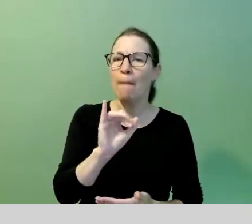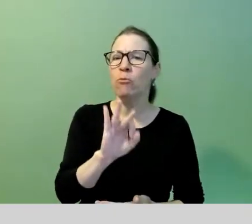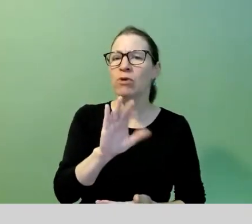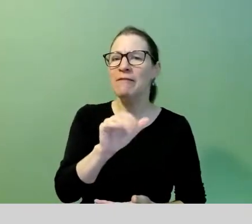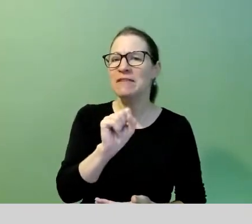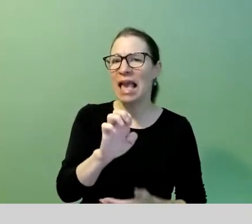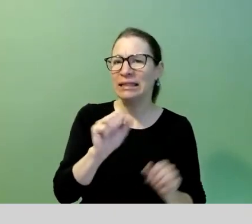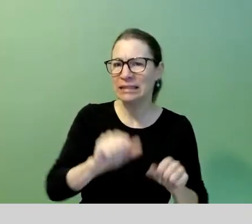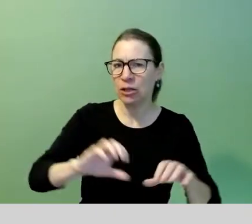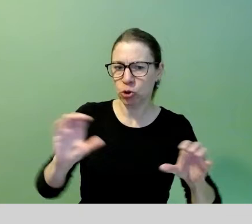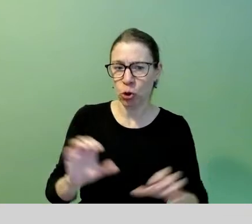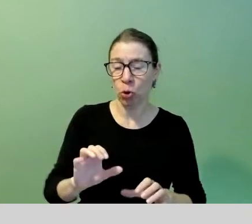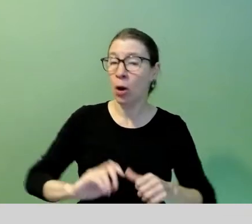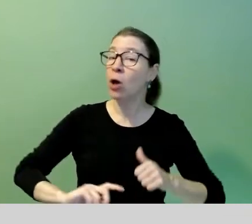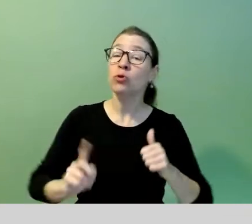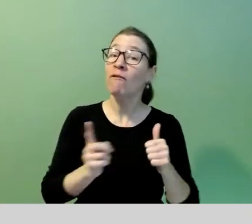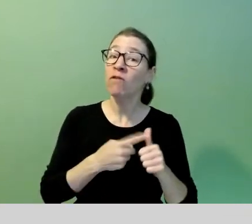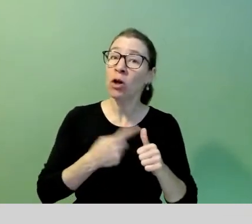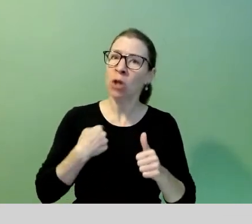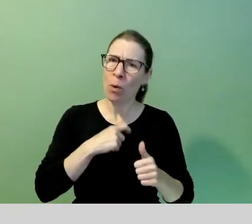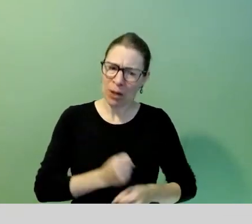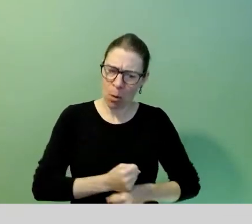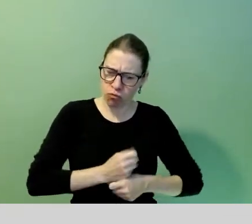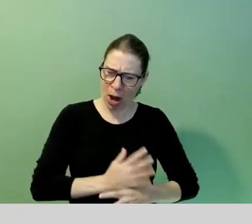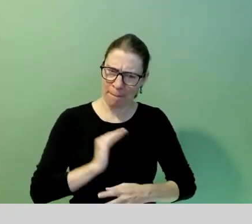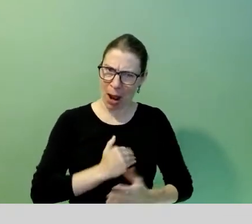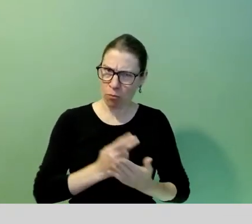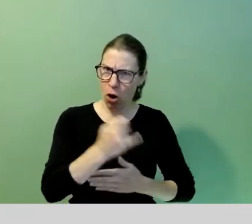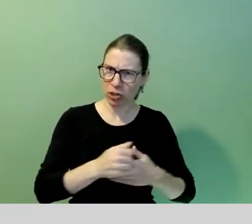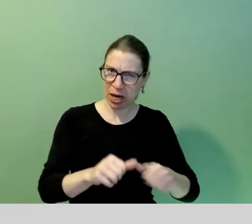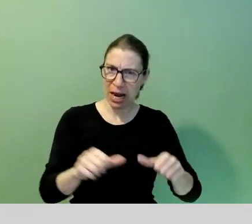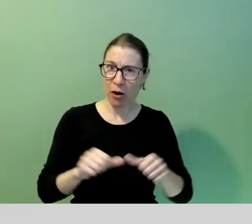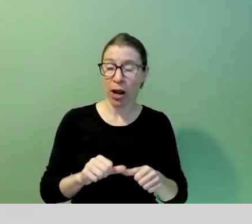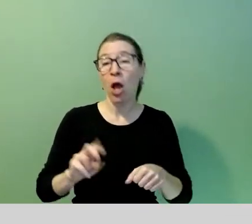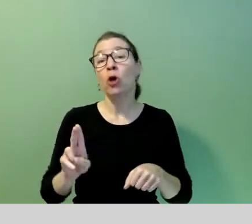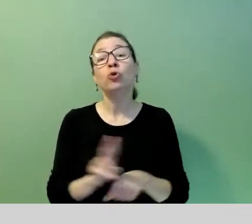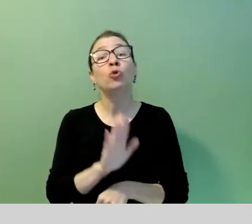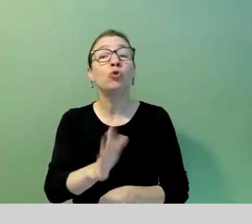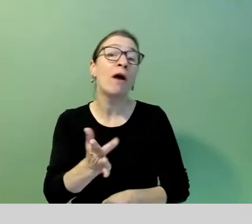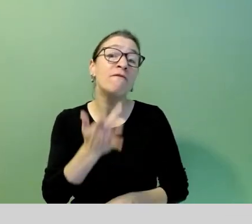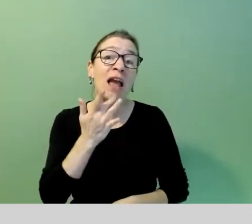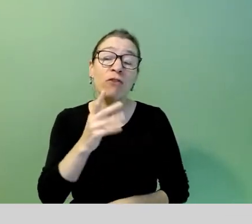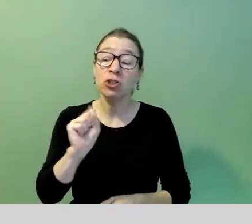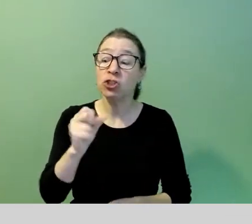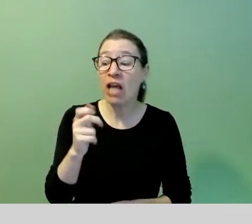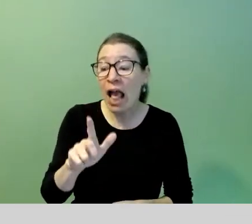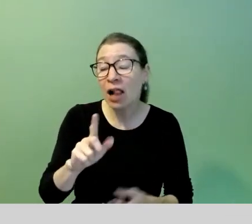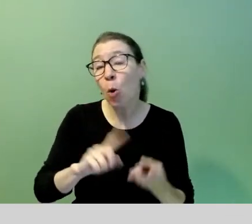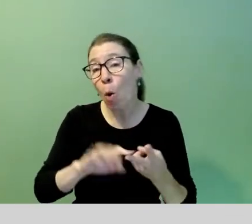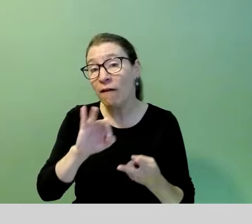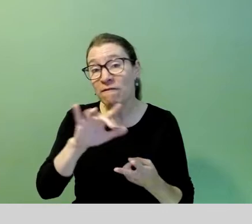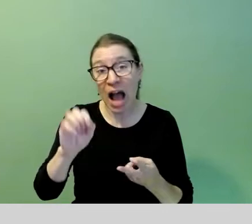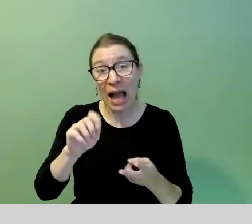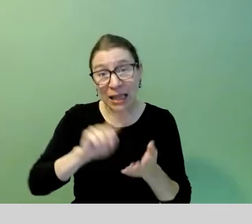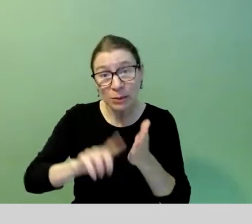First, we need to prep our project area. Using your favorite IDE, shell, or file Explorer, create a project directory.